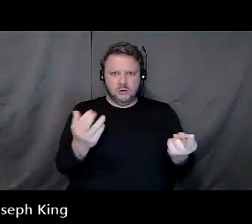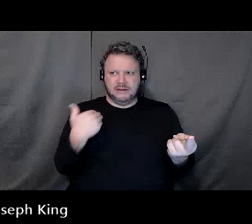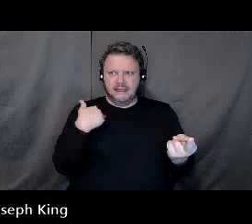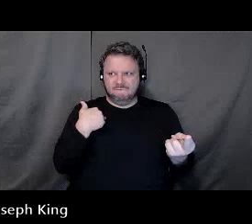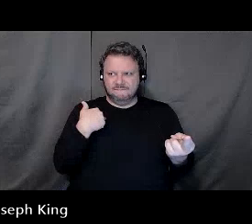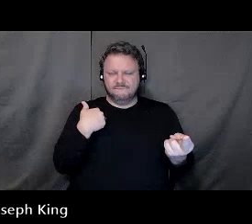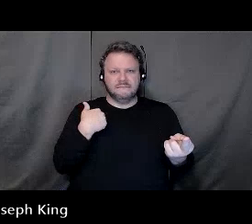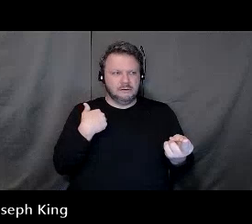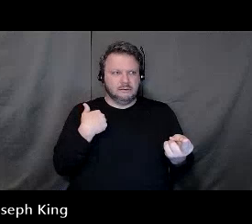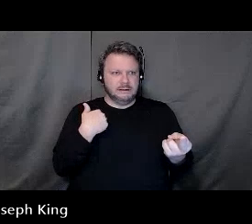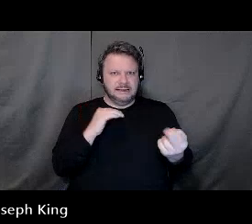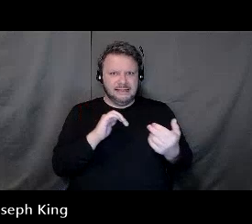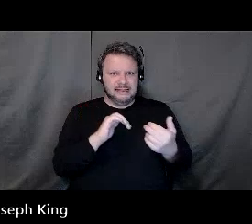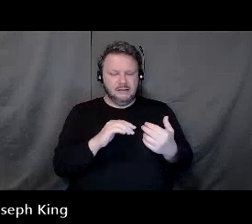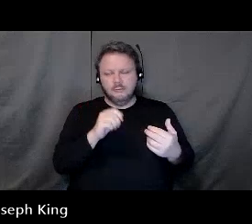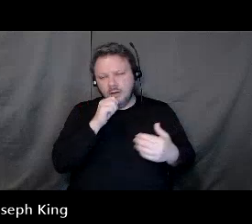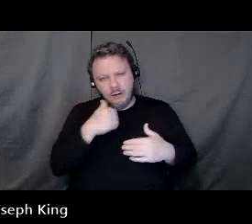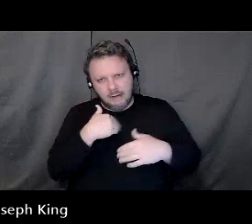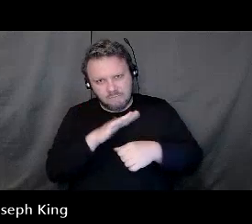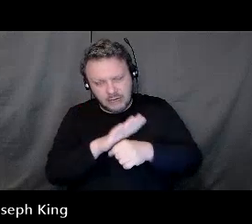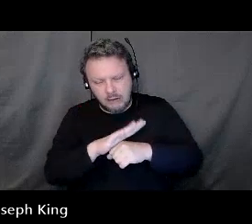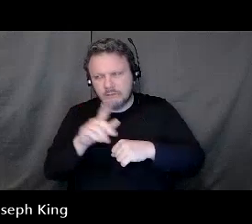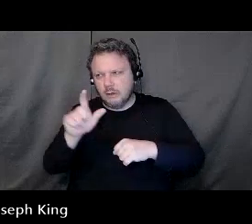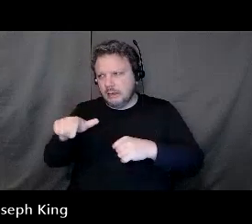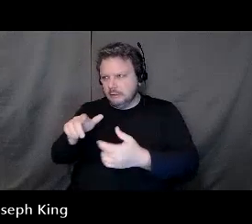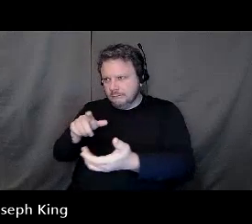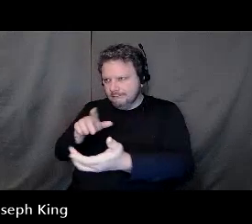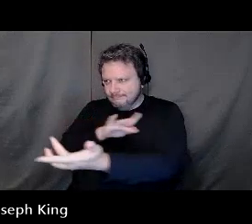We have, which obviously we don't have enough, so I need to talk to those people.